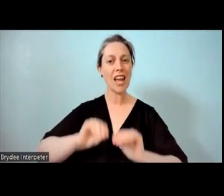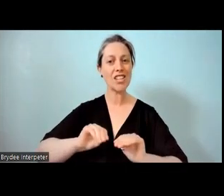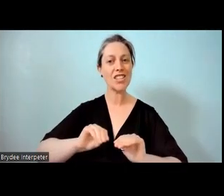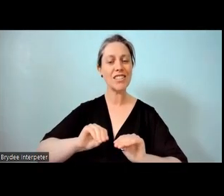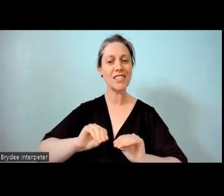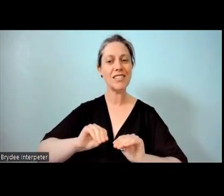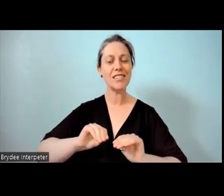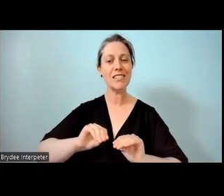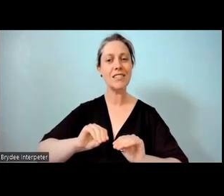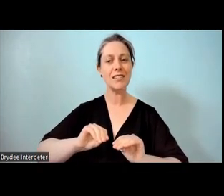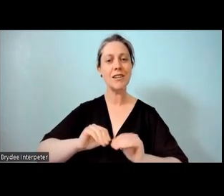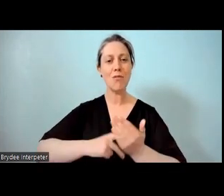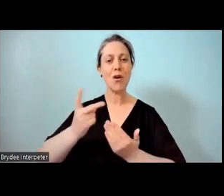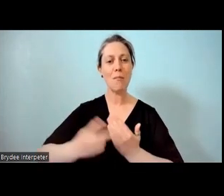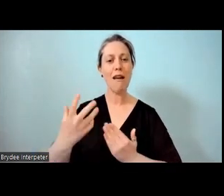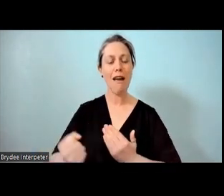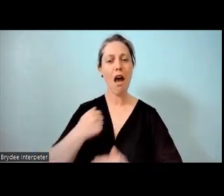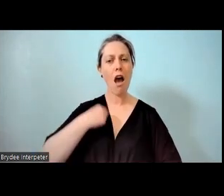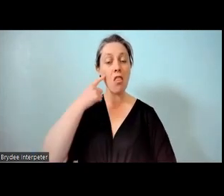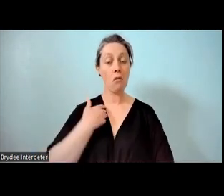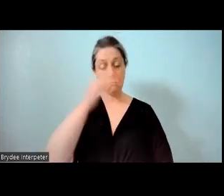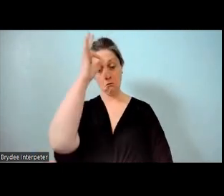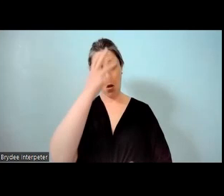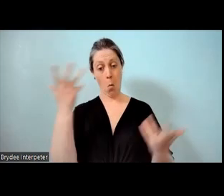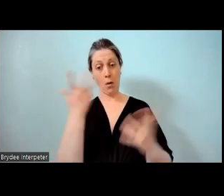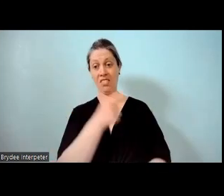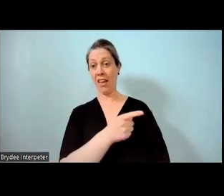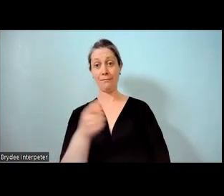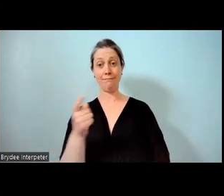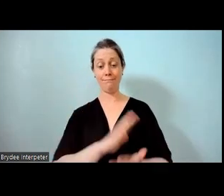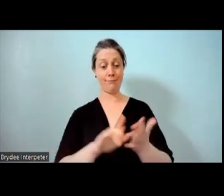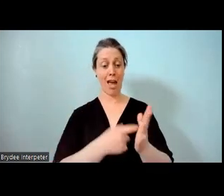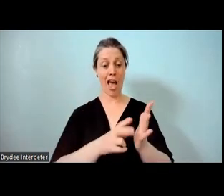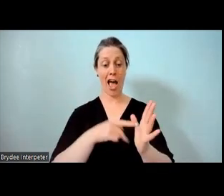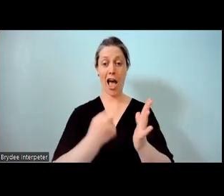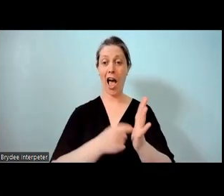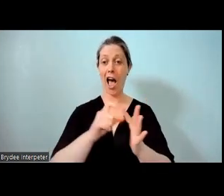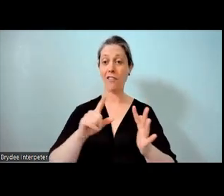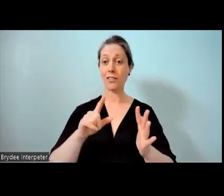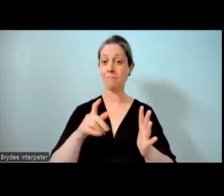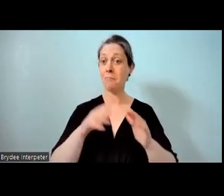And so I thought, I didn't know where Harvard was. I actually could never have point it out on a map, but I wanted to be there,